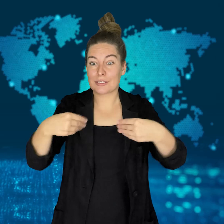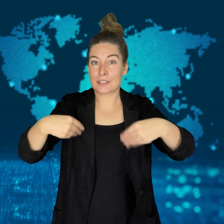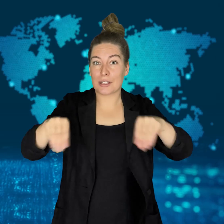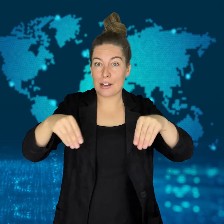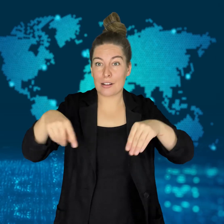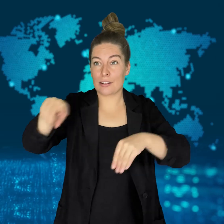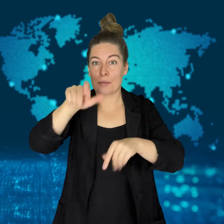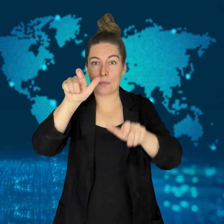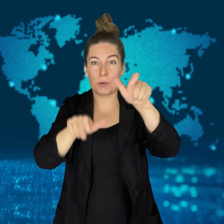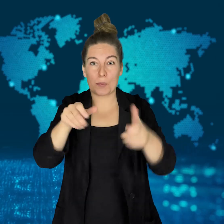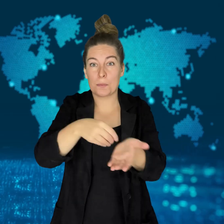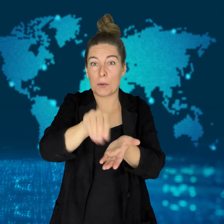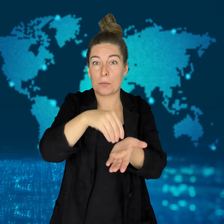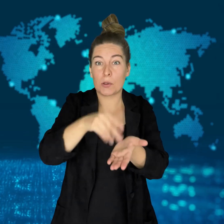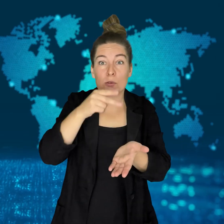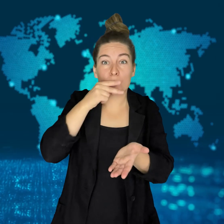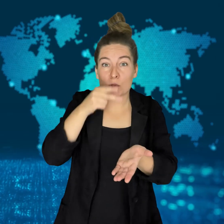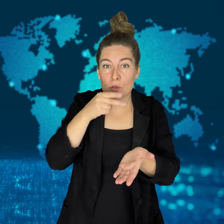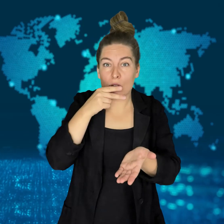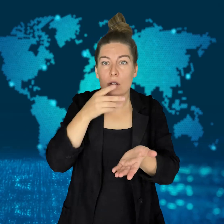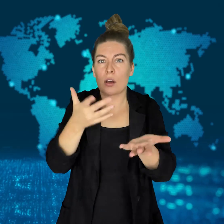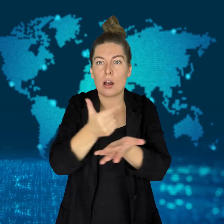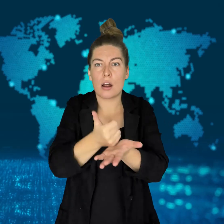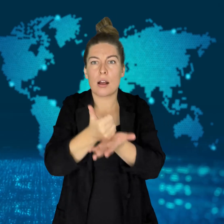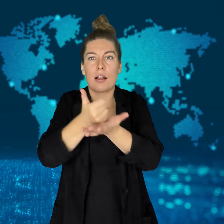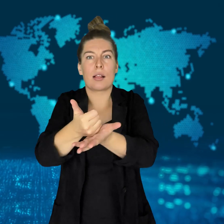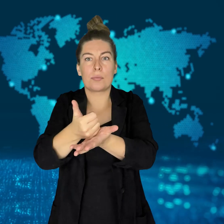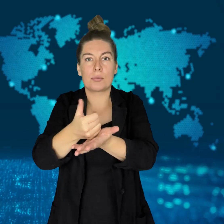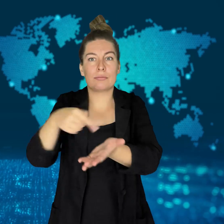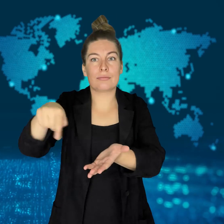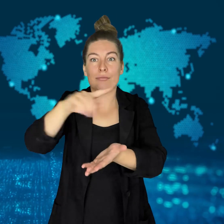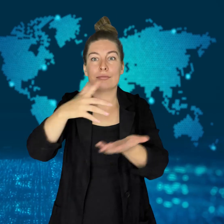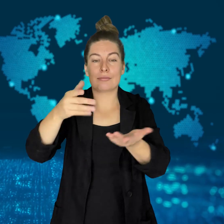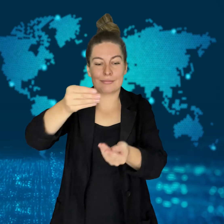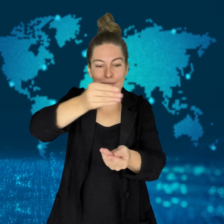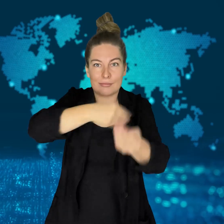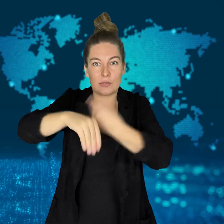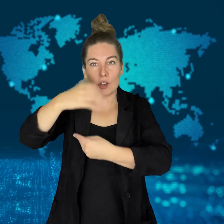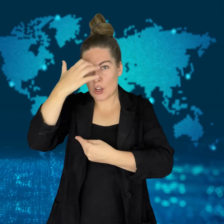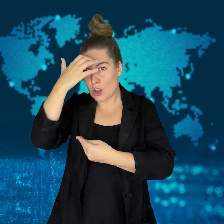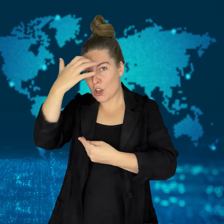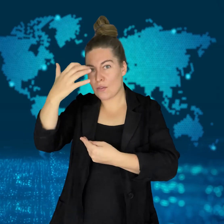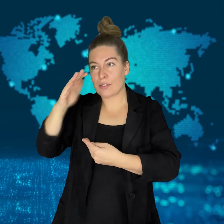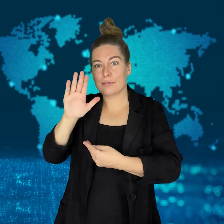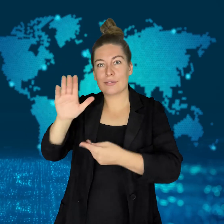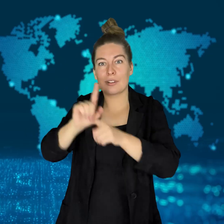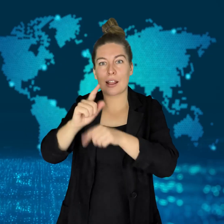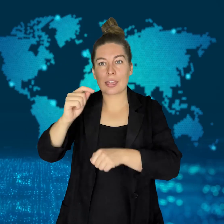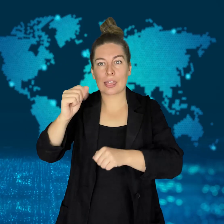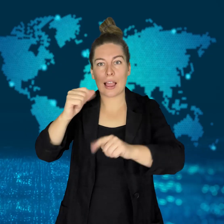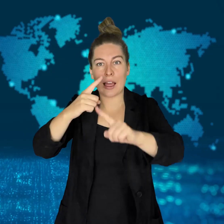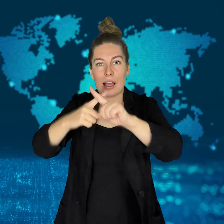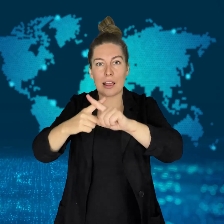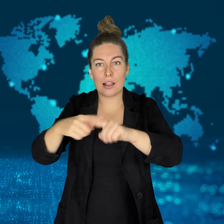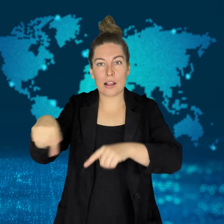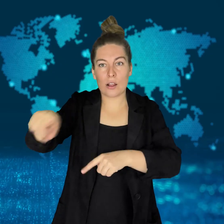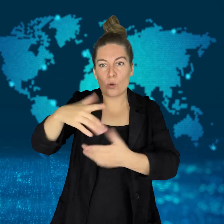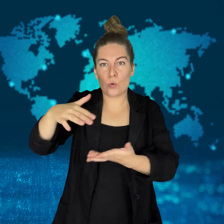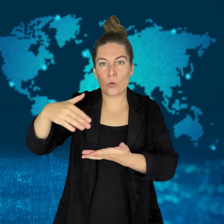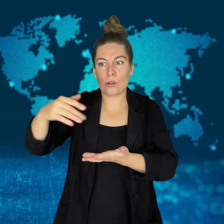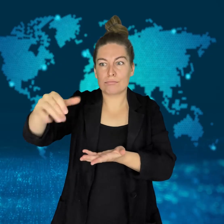This will help pay for tax cuts, as the revenue and taxes